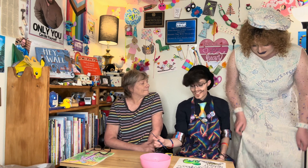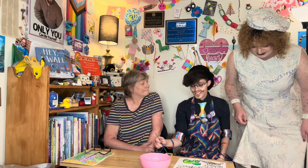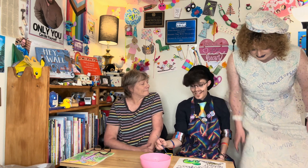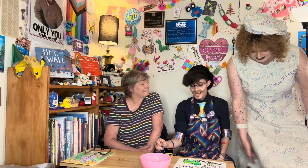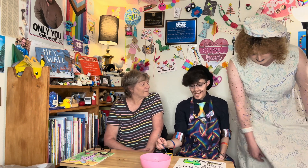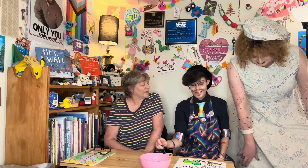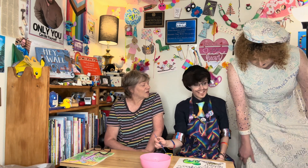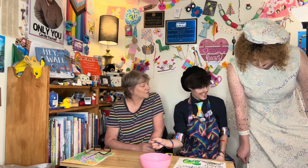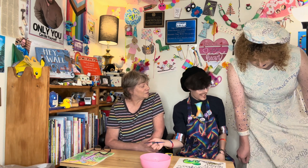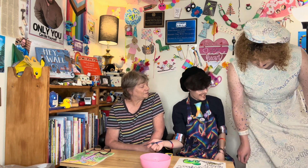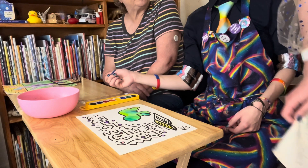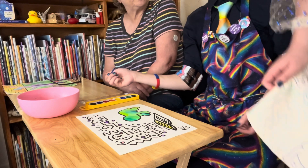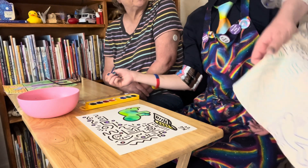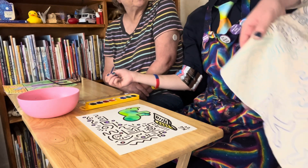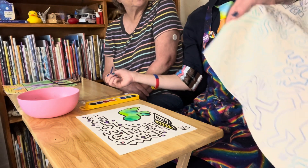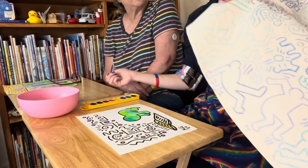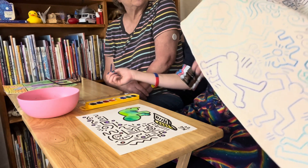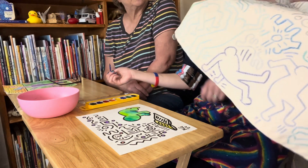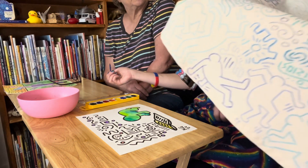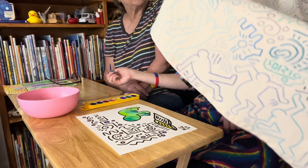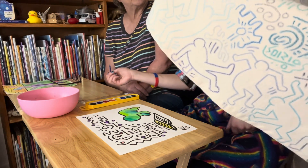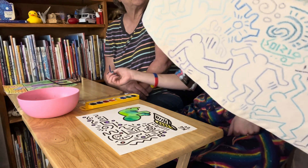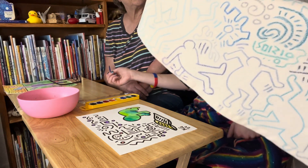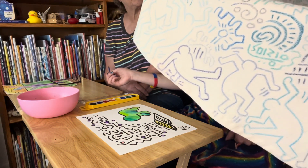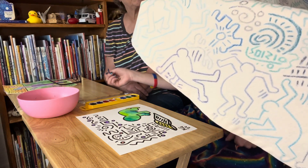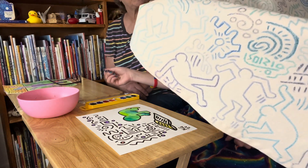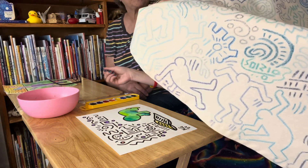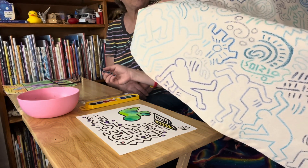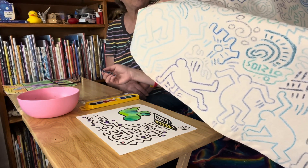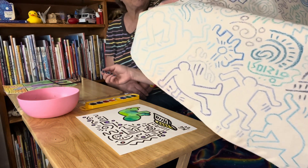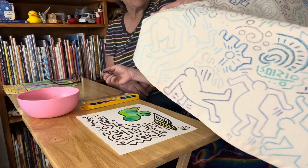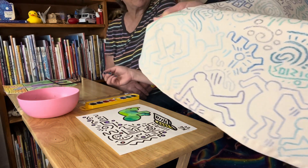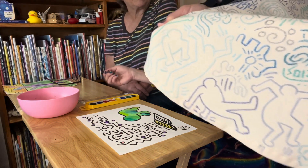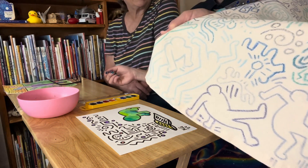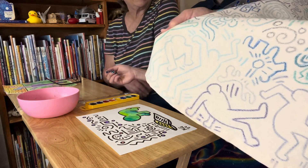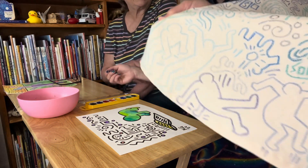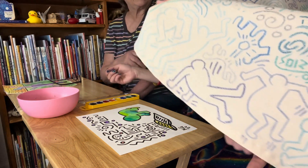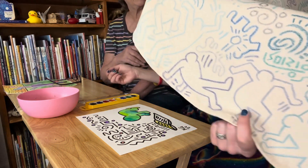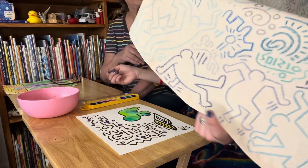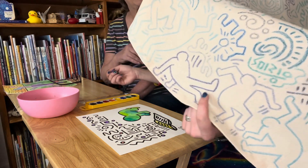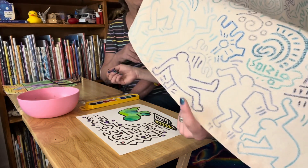this. And specifically, you did all these dancing guys! Do you see the dancing guys? KAI: Look at this particular one is,